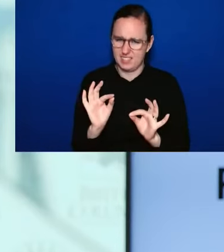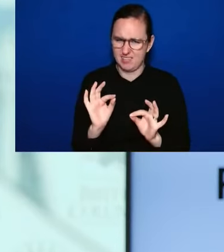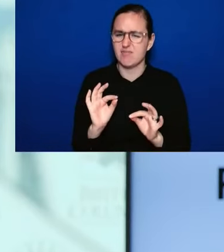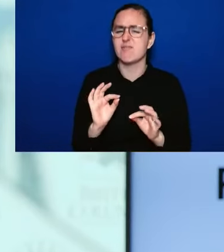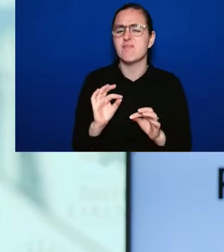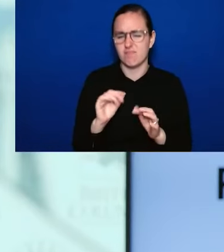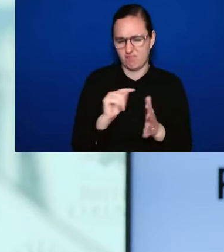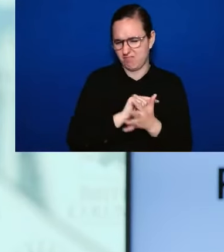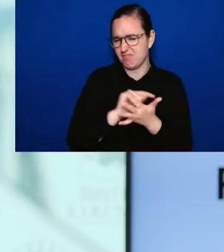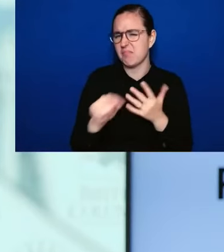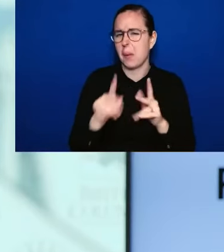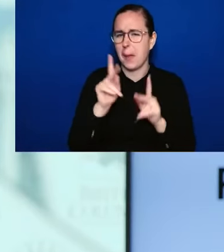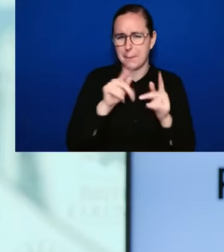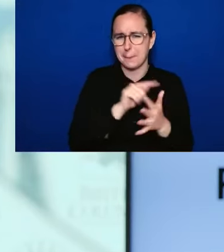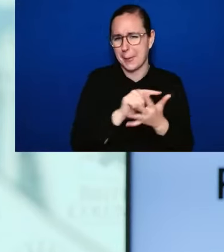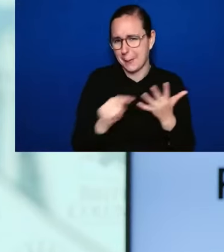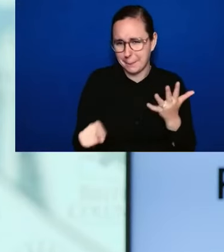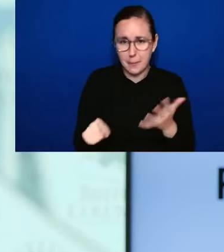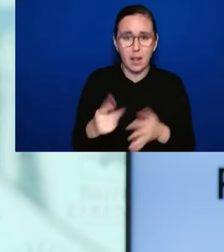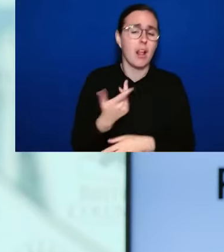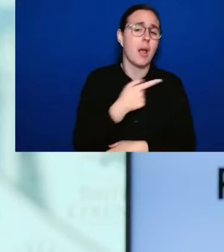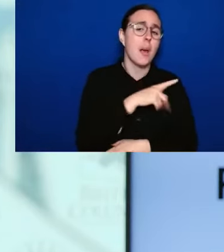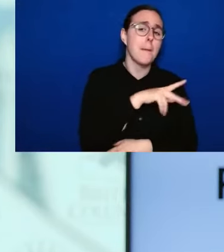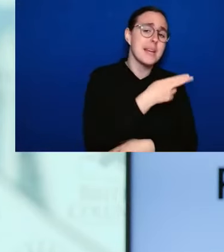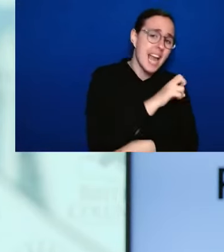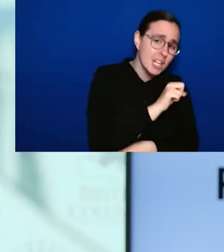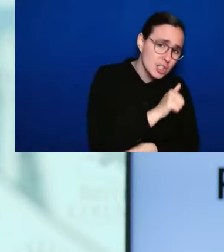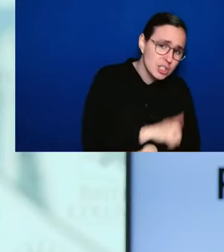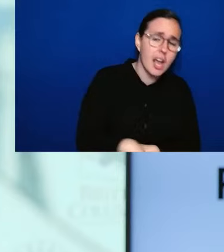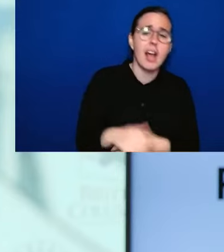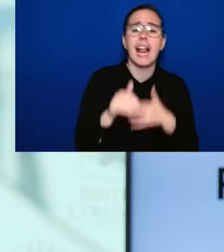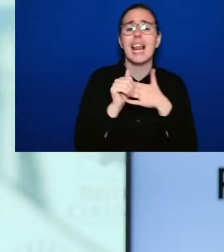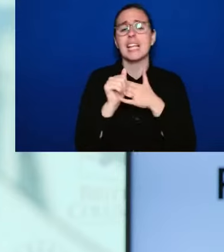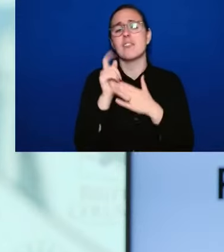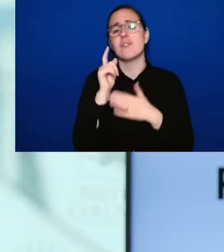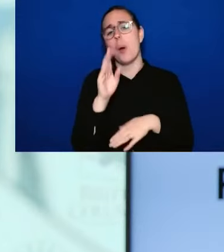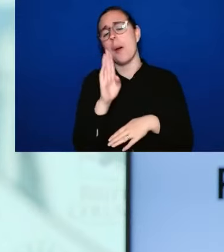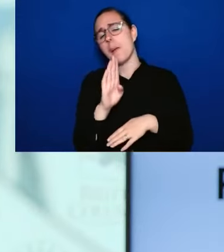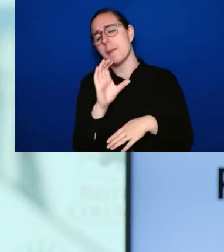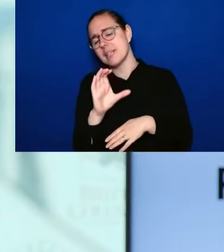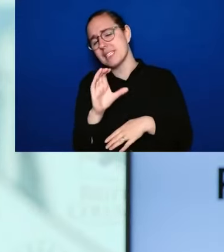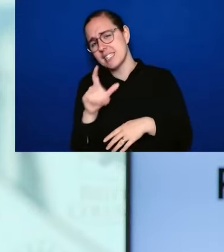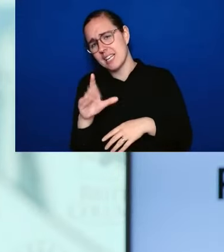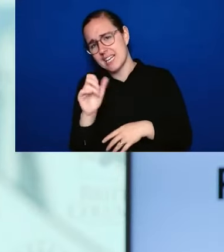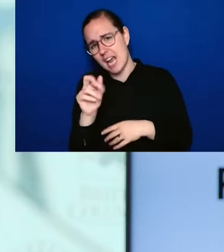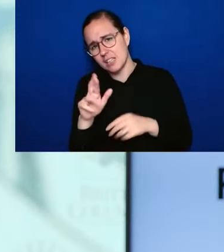authority. Who media straight this time with any resources we